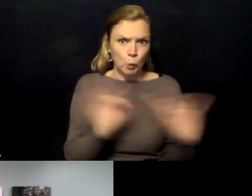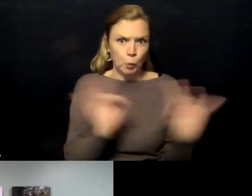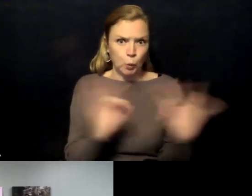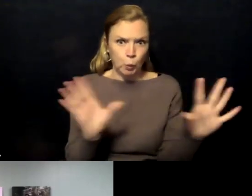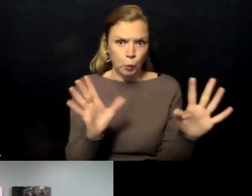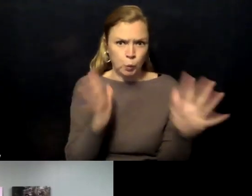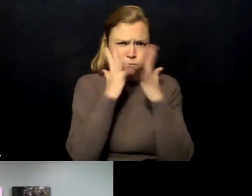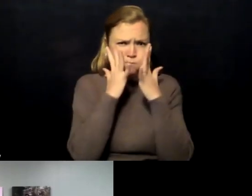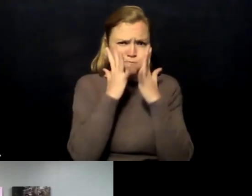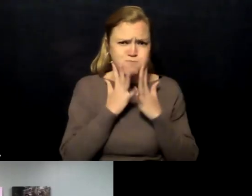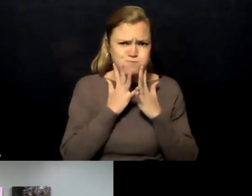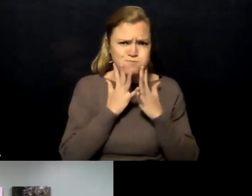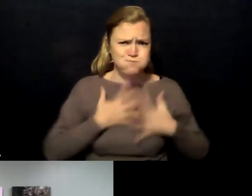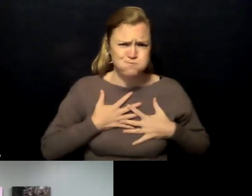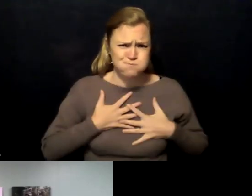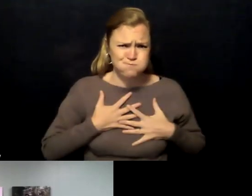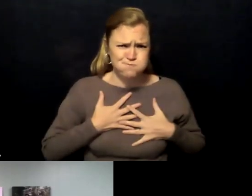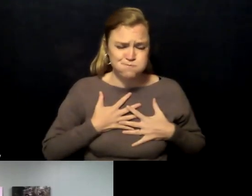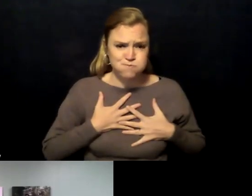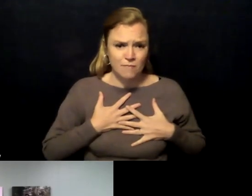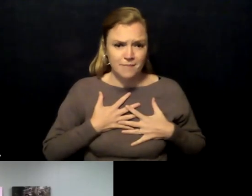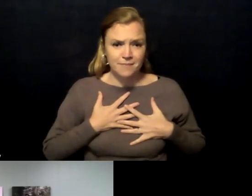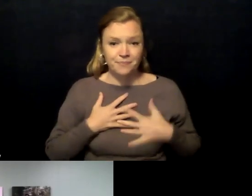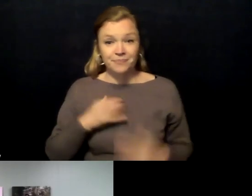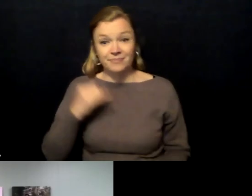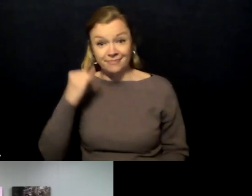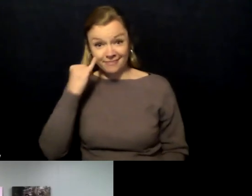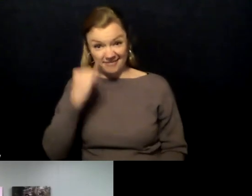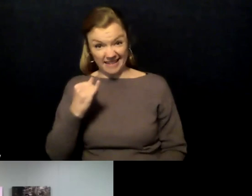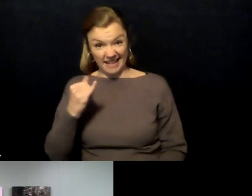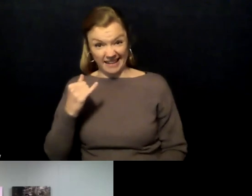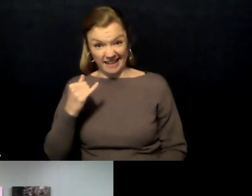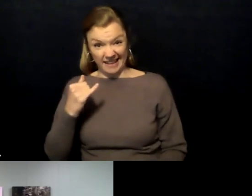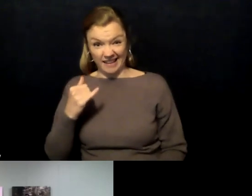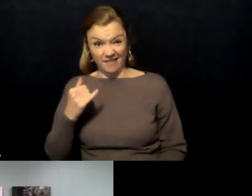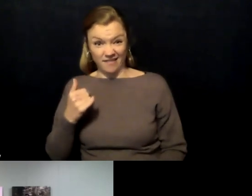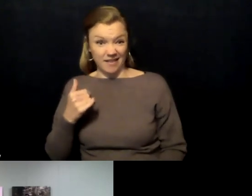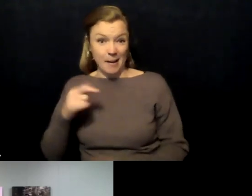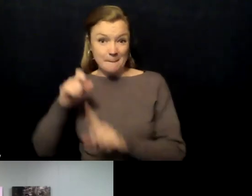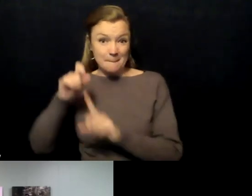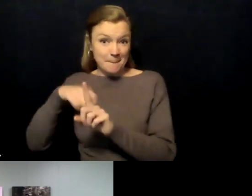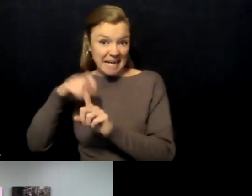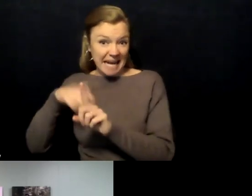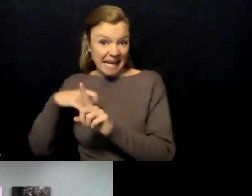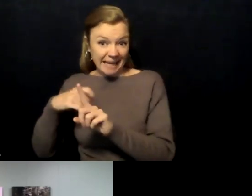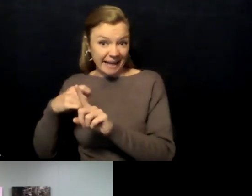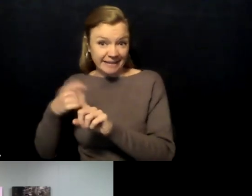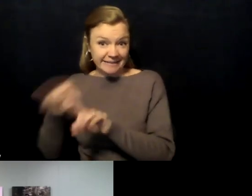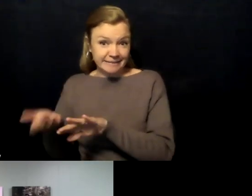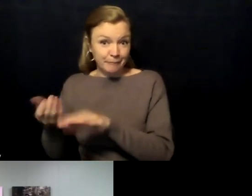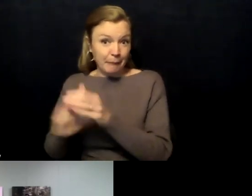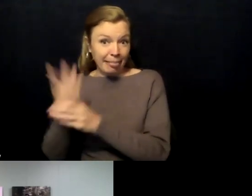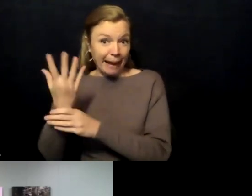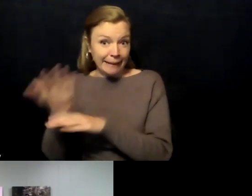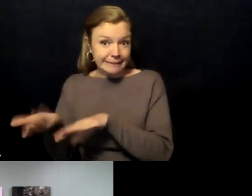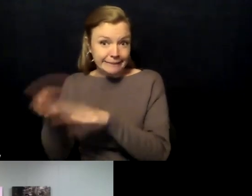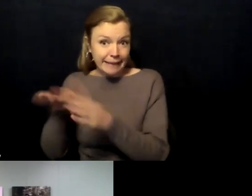the picture behind you- if one of those bananas dies, it's okay. I'll make a phone call and get